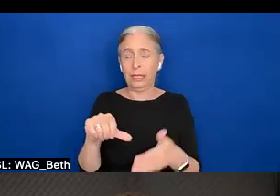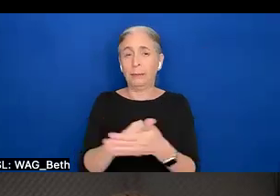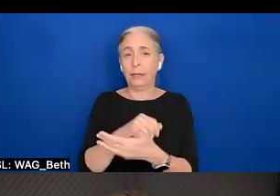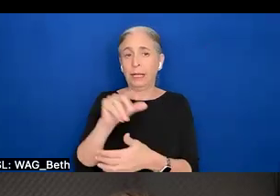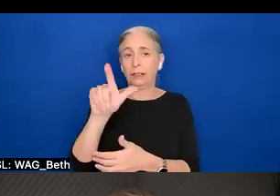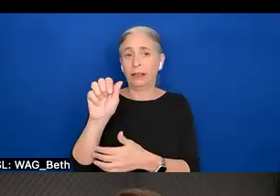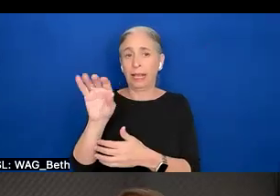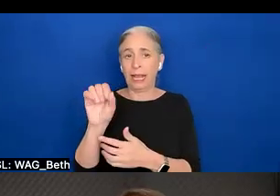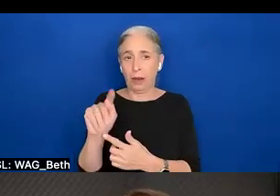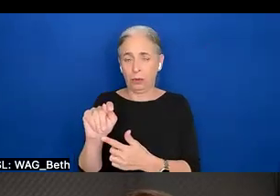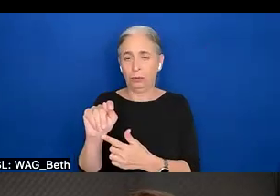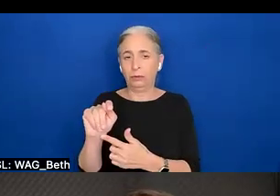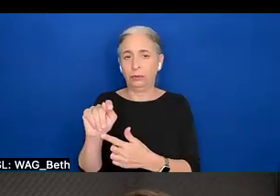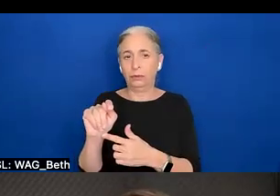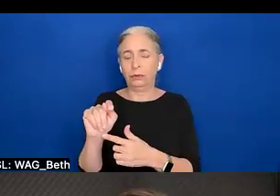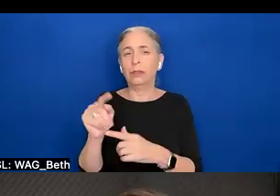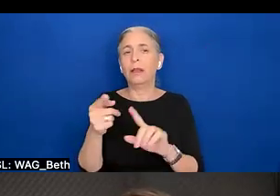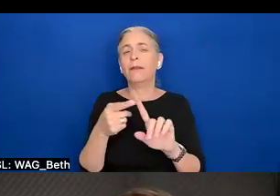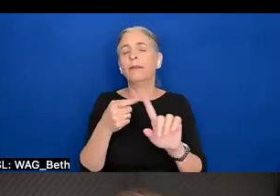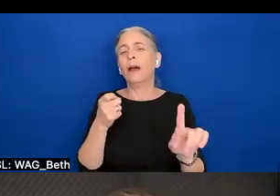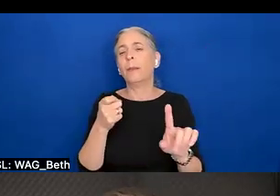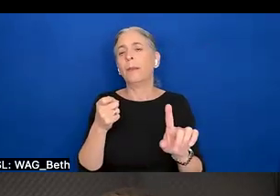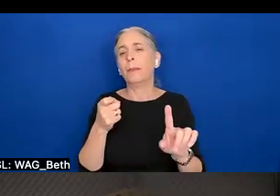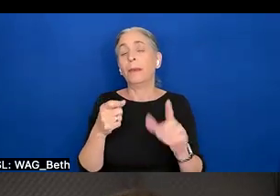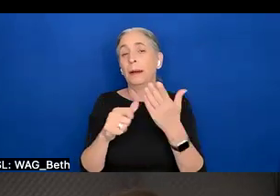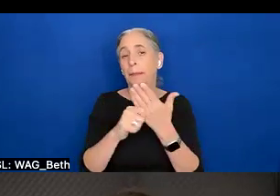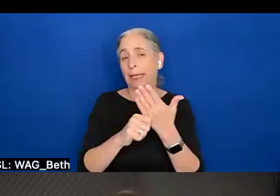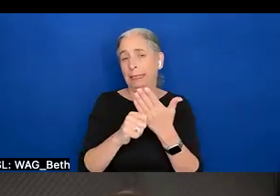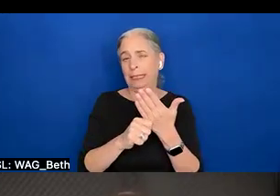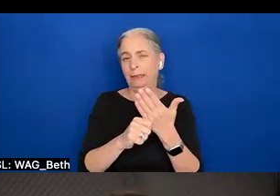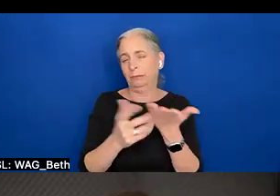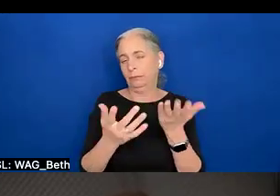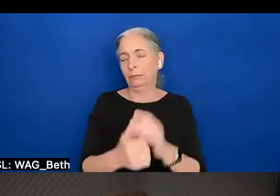And it's taken from a magazine, for example.